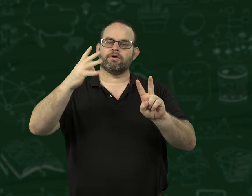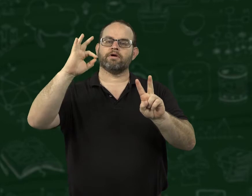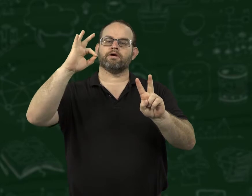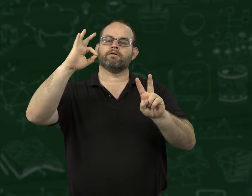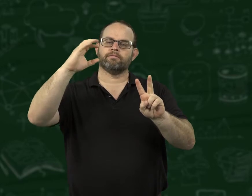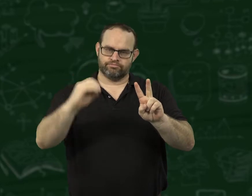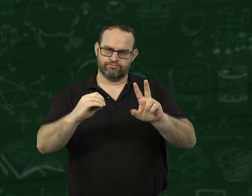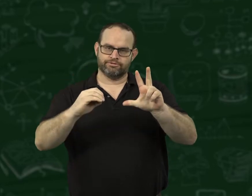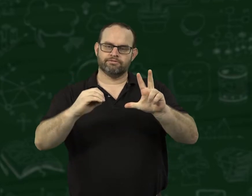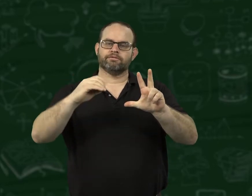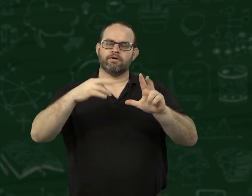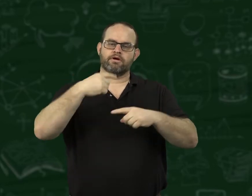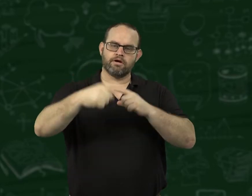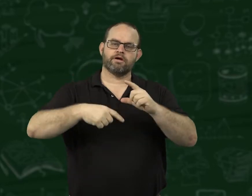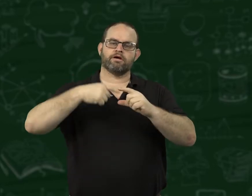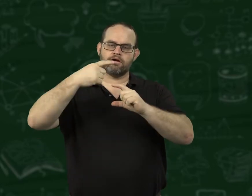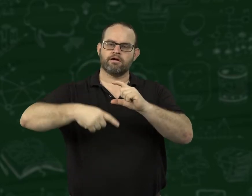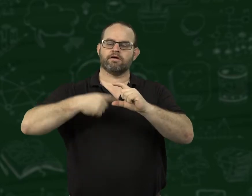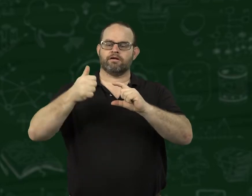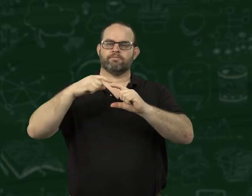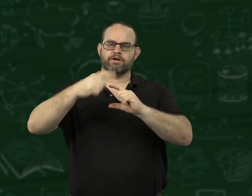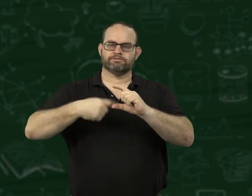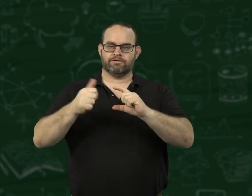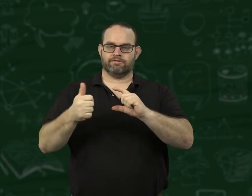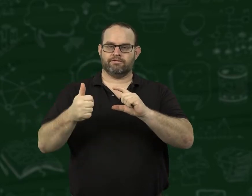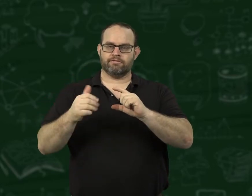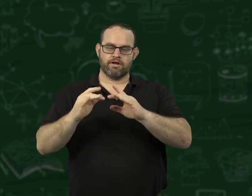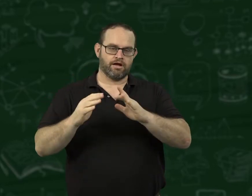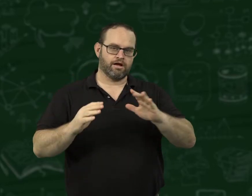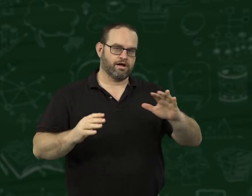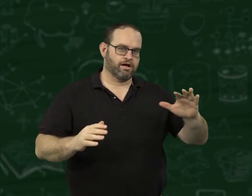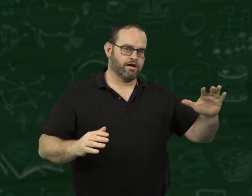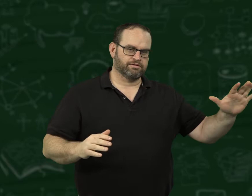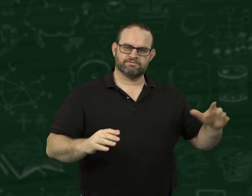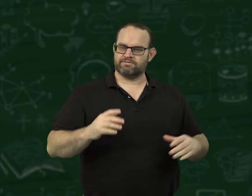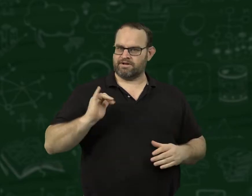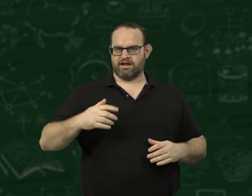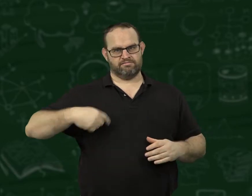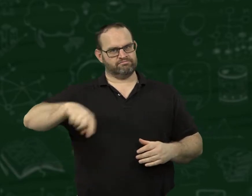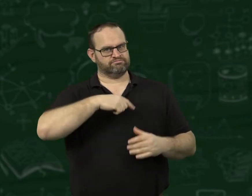Then again for 30, and on and on.